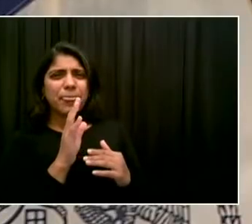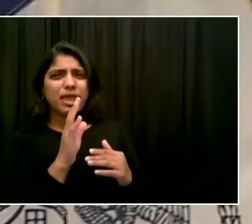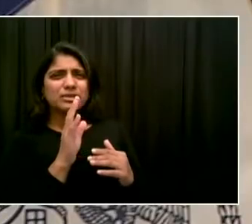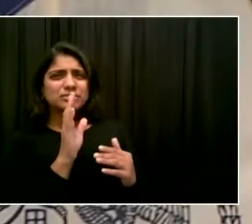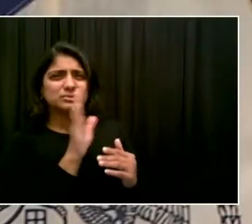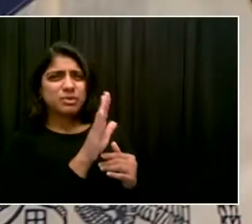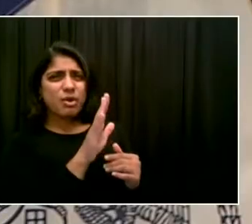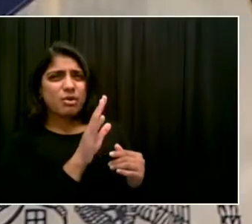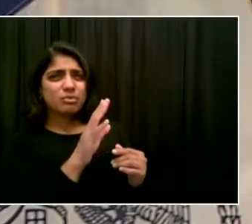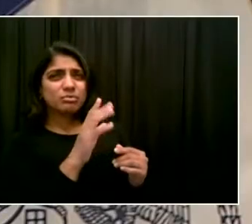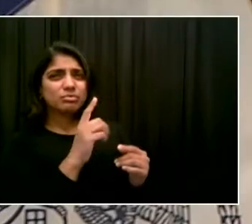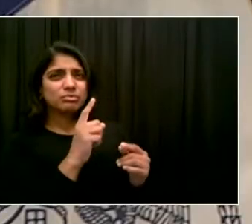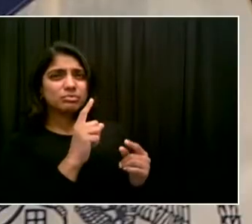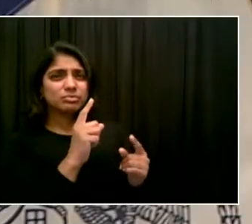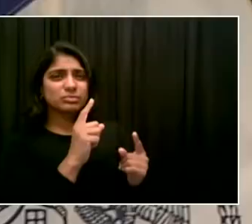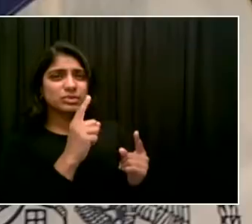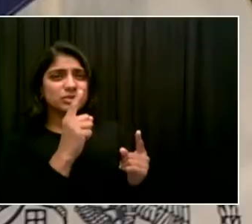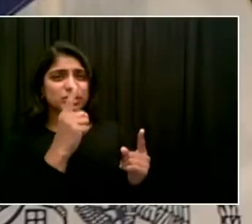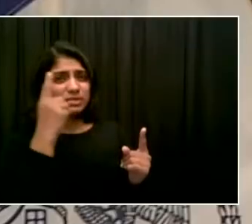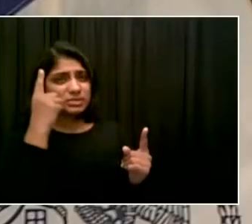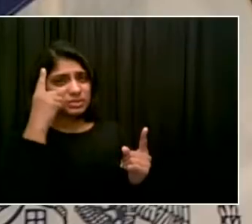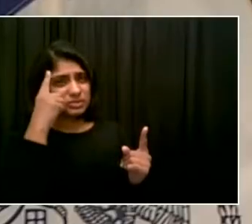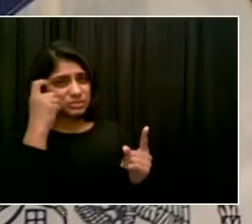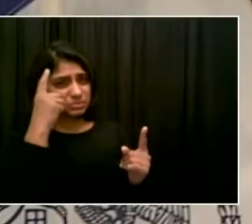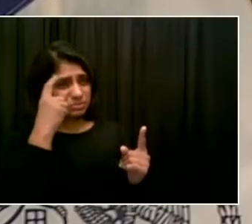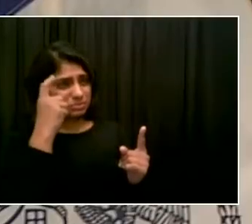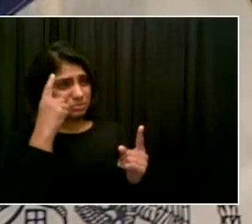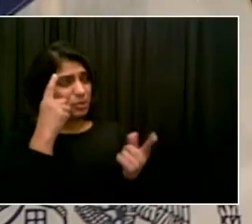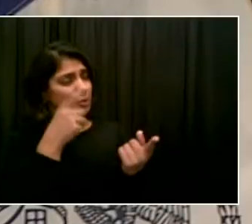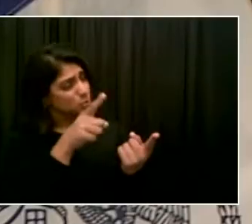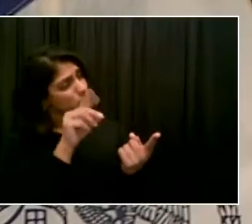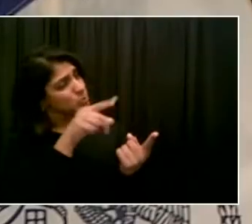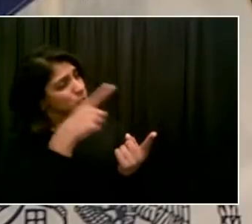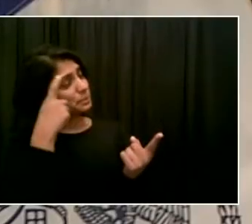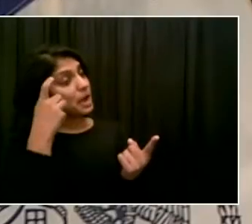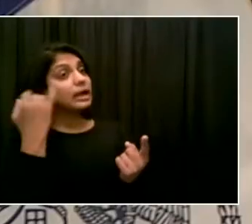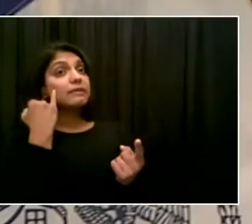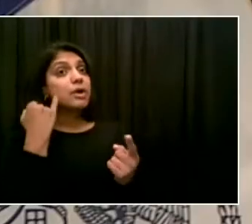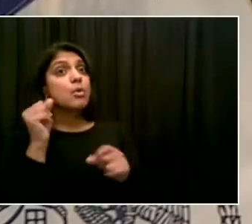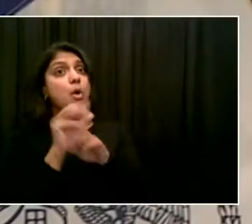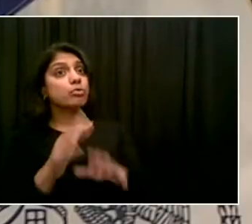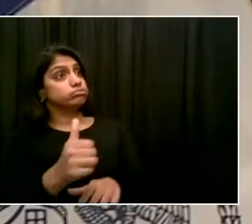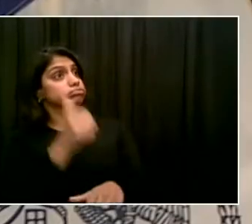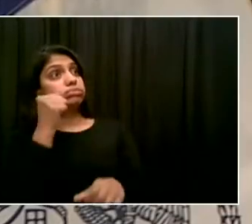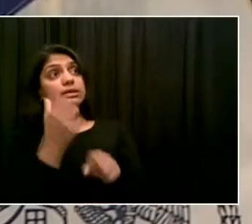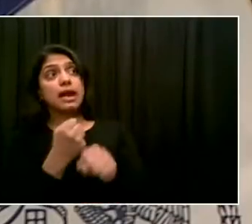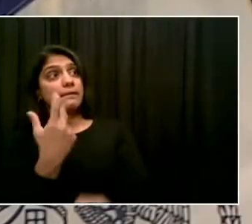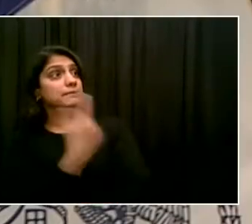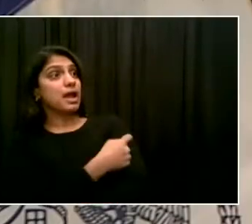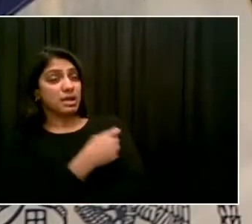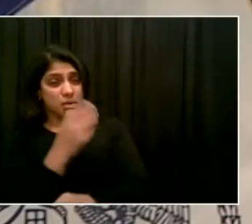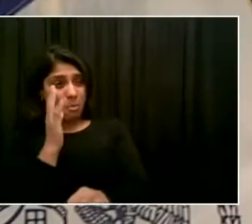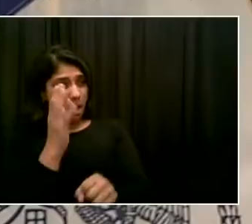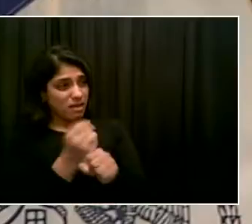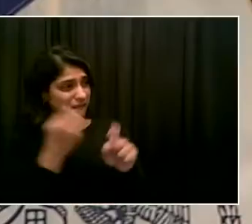PEOPLE LOSING THEIR JOBS FROM FOENRCEMENT, FROM CITY AGENCIES, AT THE END OF THE YEAR?